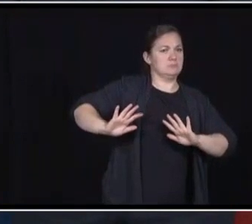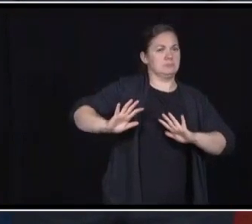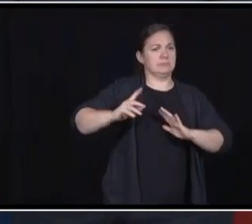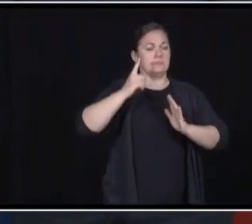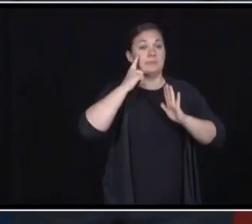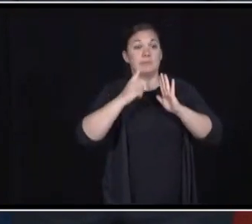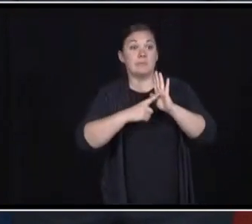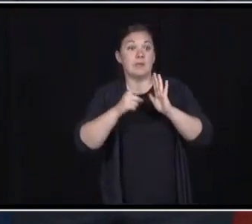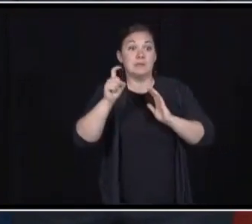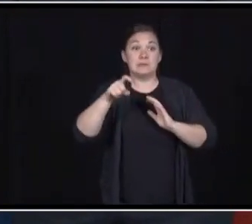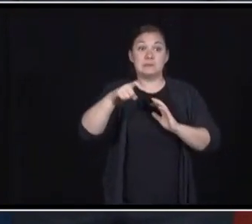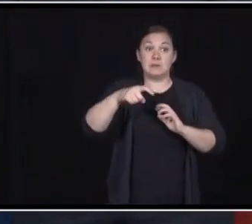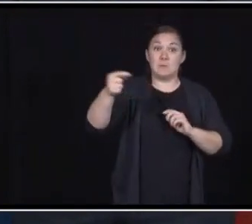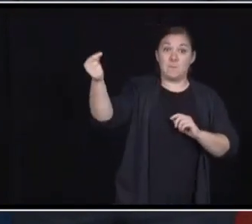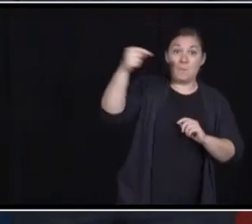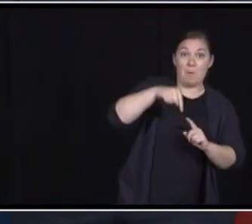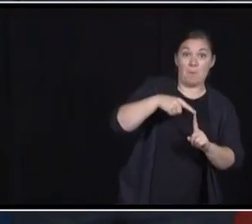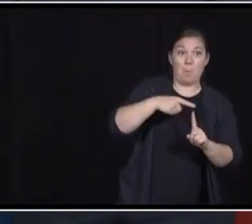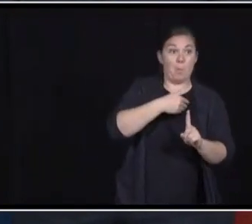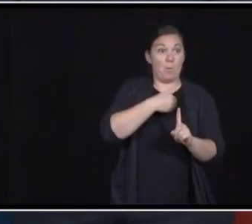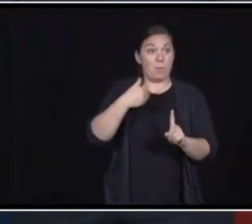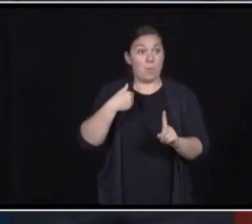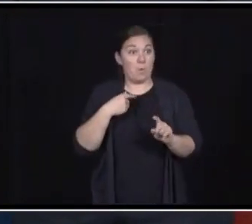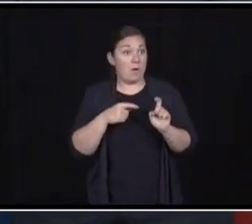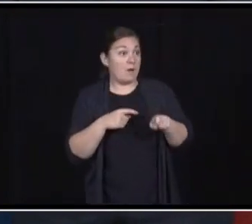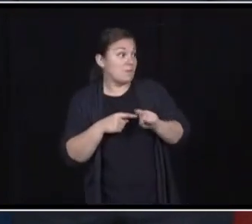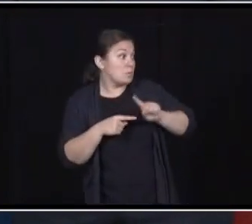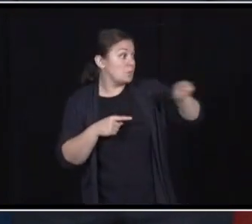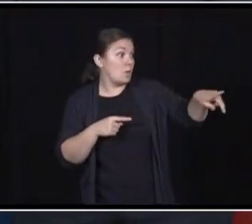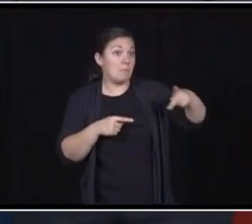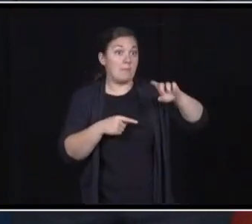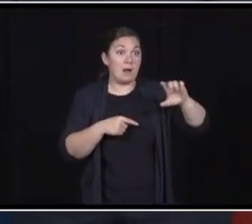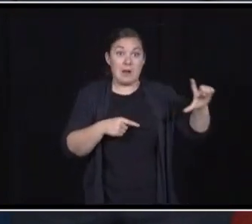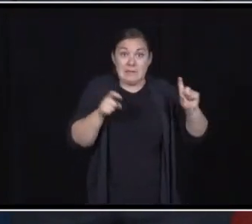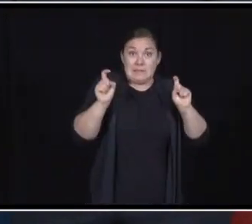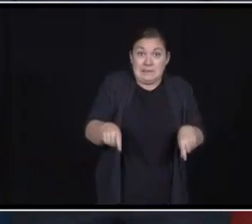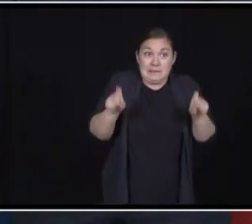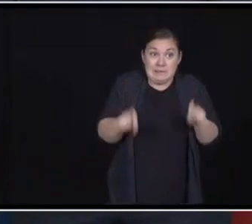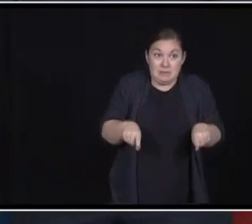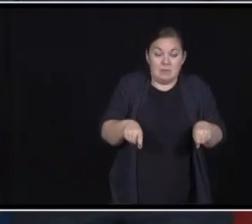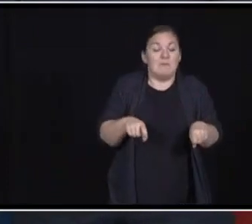As far as any travel bands around those areas, we have not put those in place.